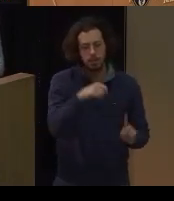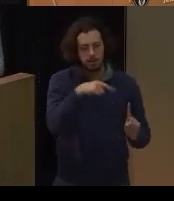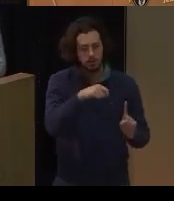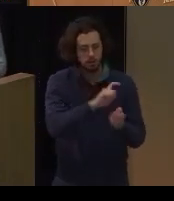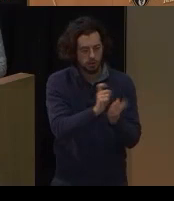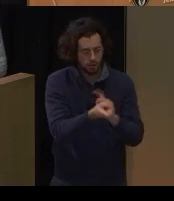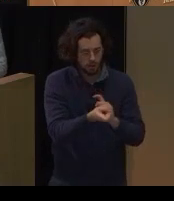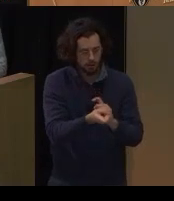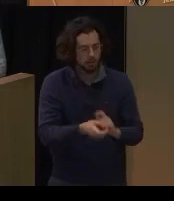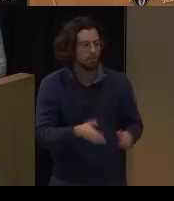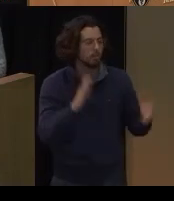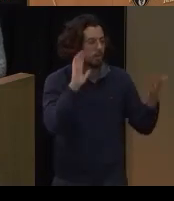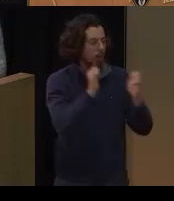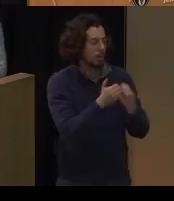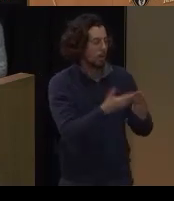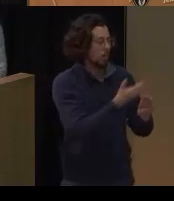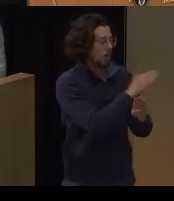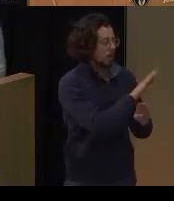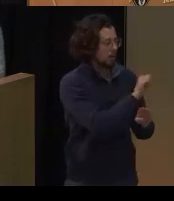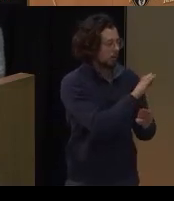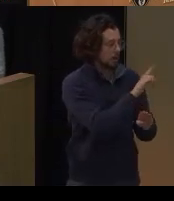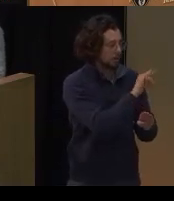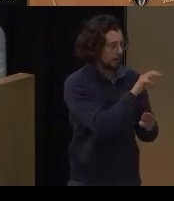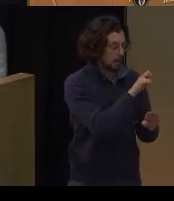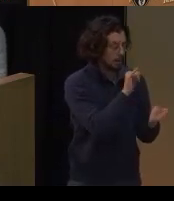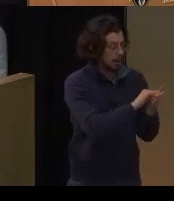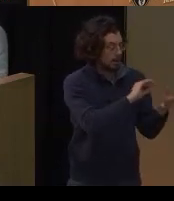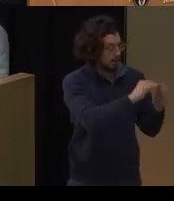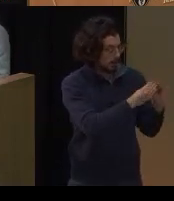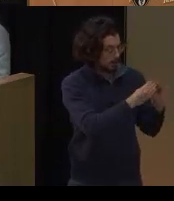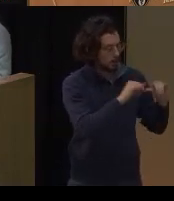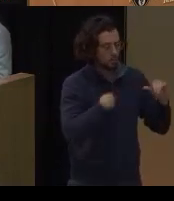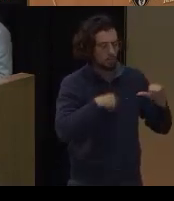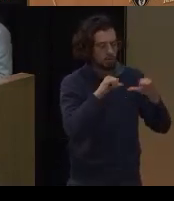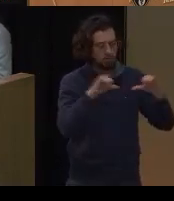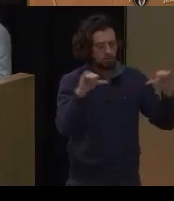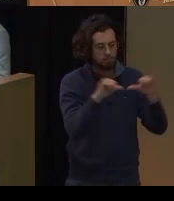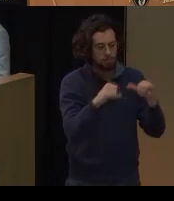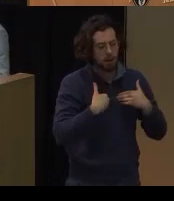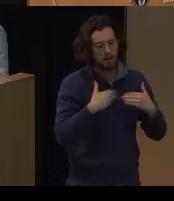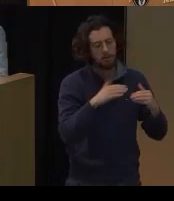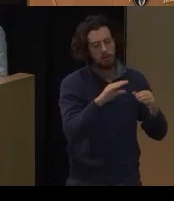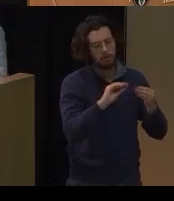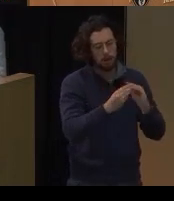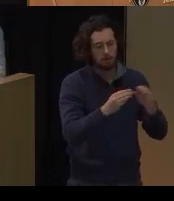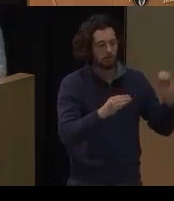to the prior Baseline block we took that value we scaled it to have a value between 0 and 100 and it